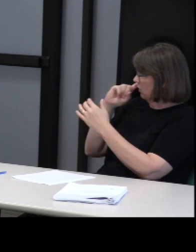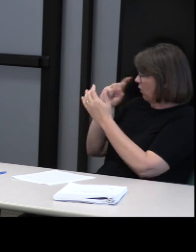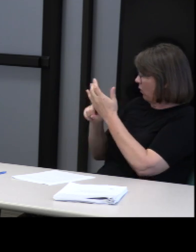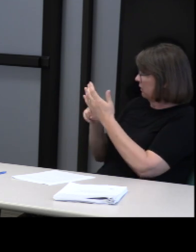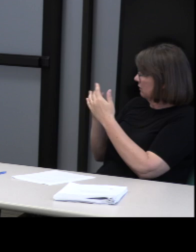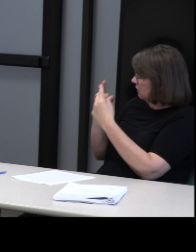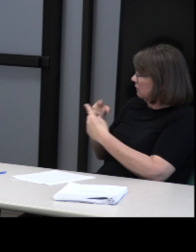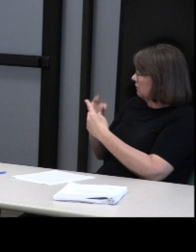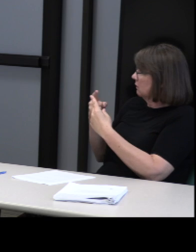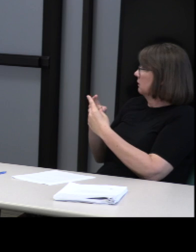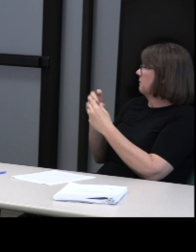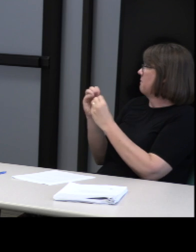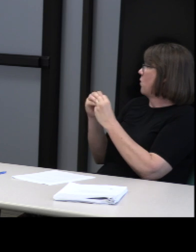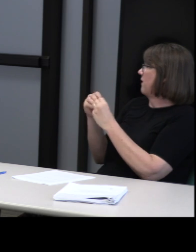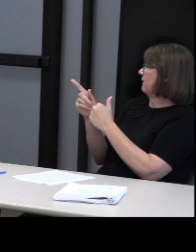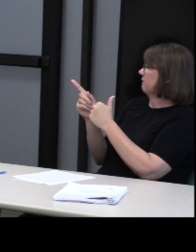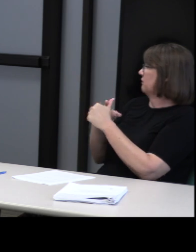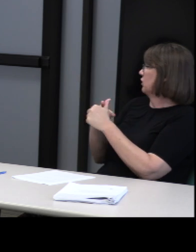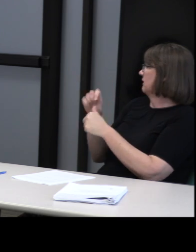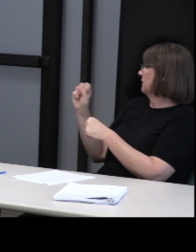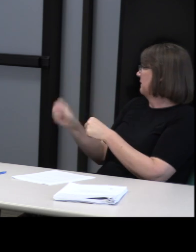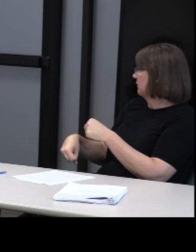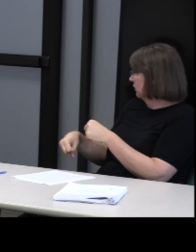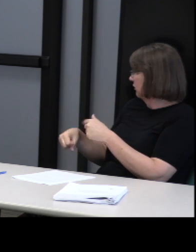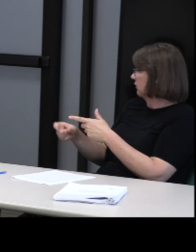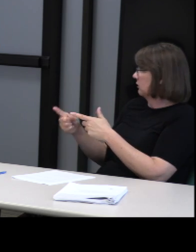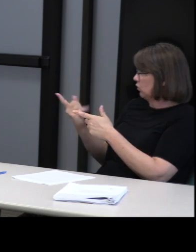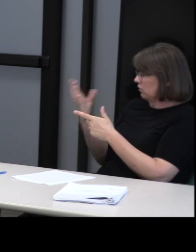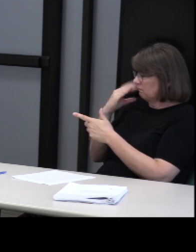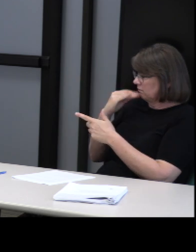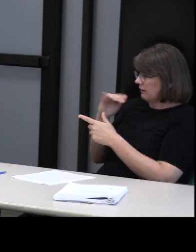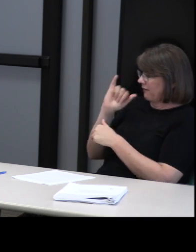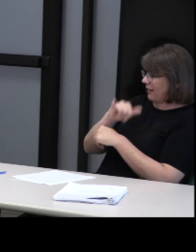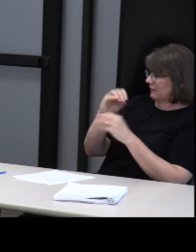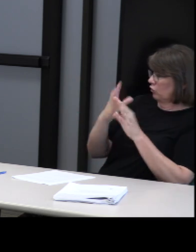Also, I noticed your English teacher noticed you struggled first semester.